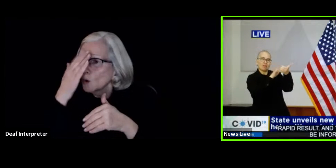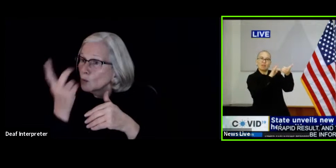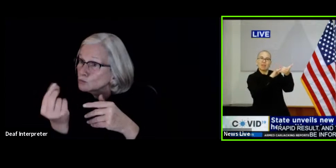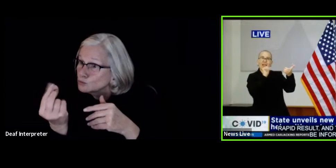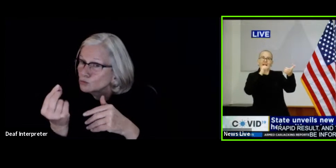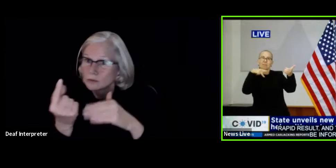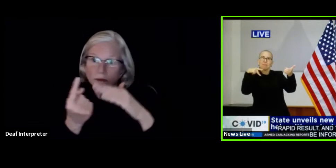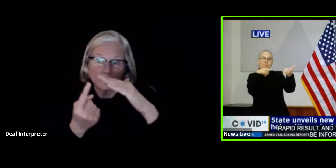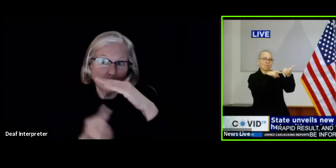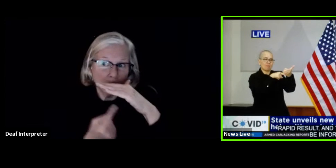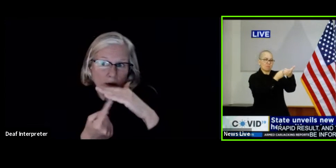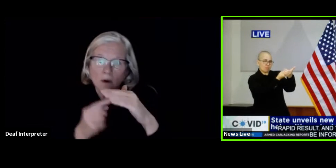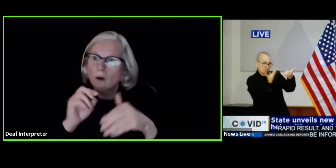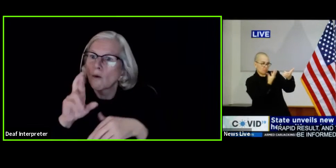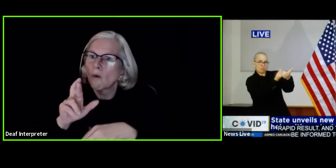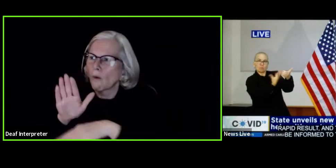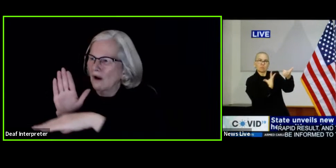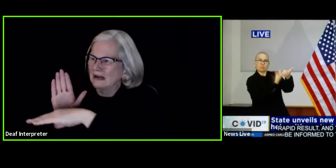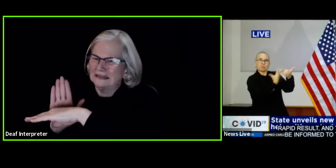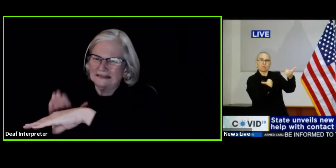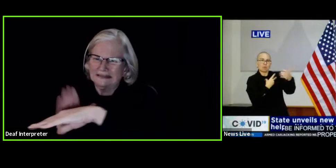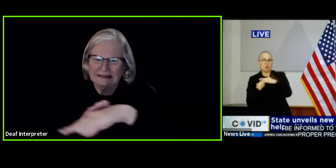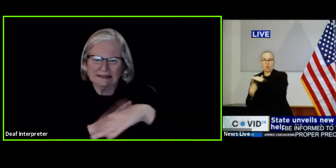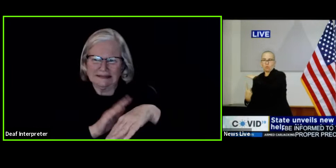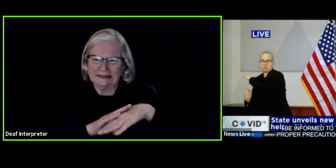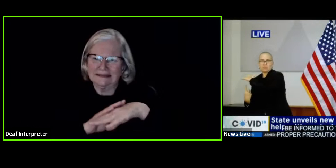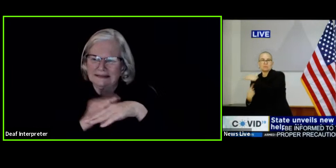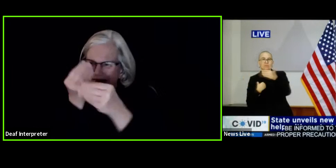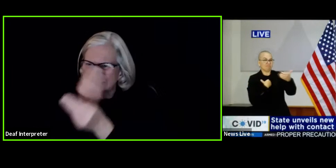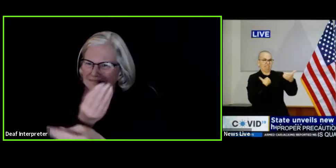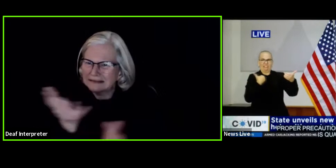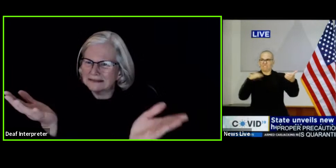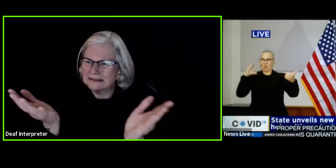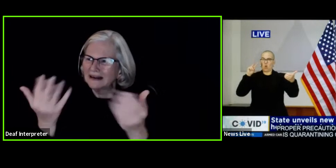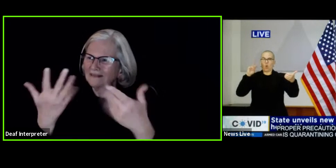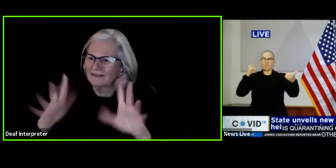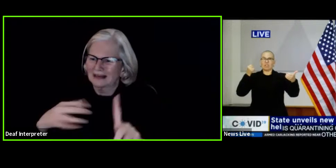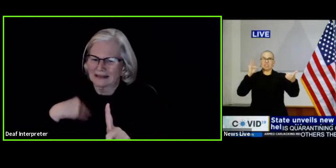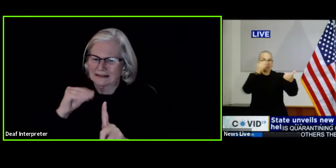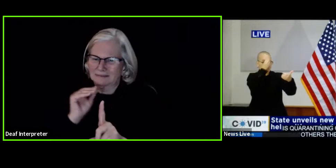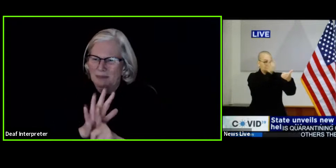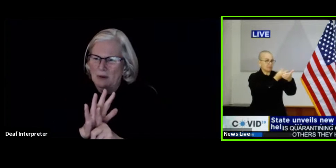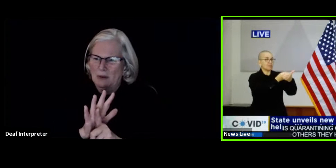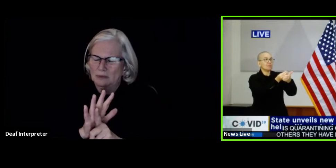THAT THEY'VE BEEN INFECTED. SO WHAT WE'RE DOING TODAY WITH A THE HELP